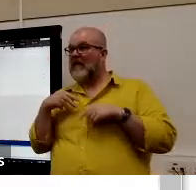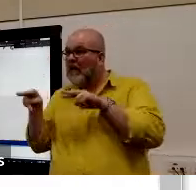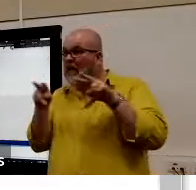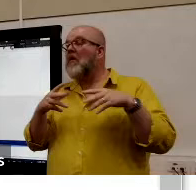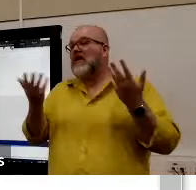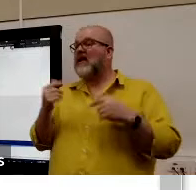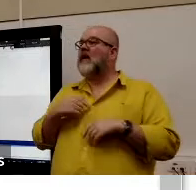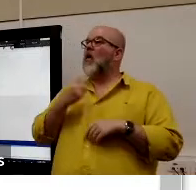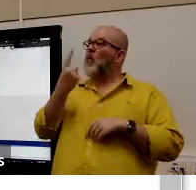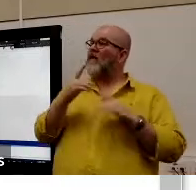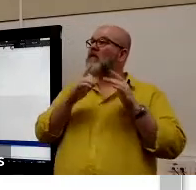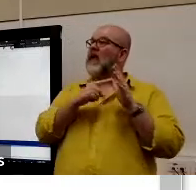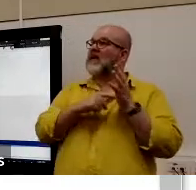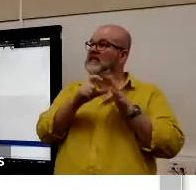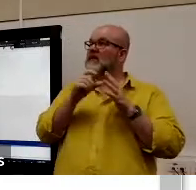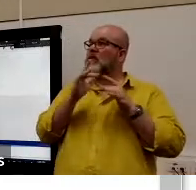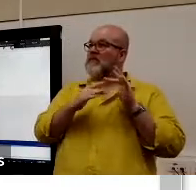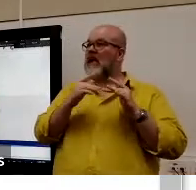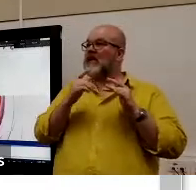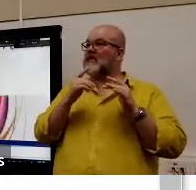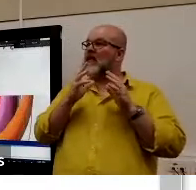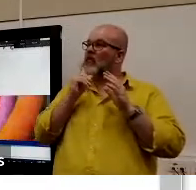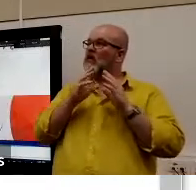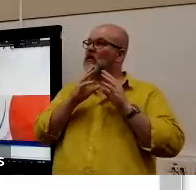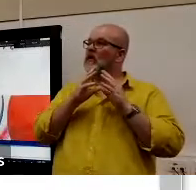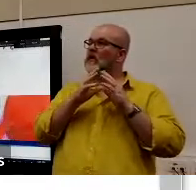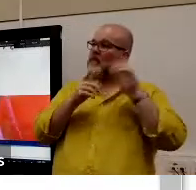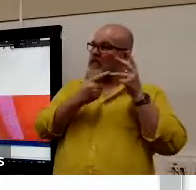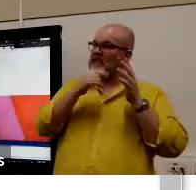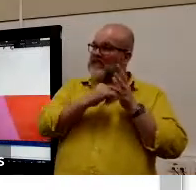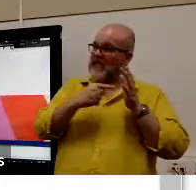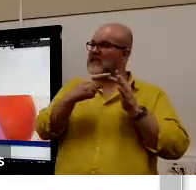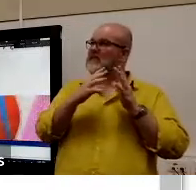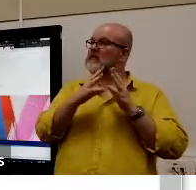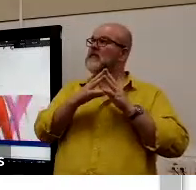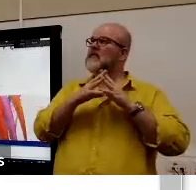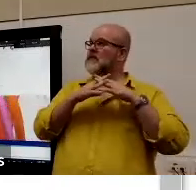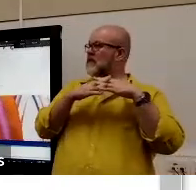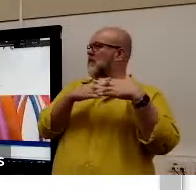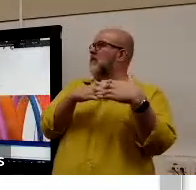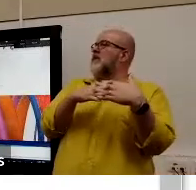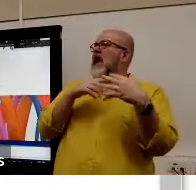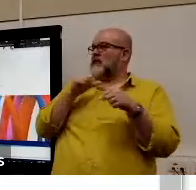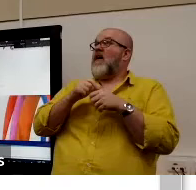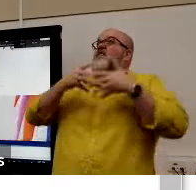So it 's an AATD website and I thought from other states hmmm, I can do far better than that.